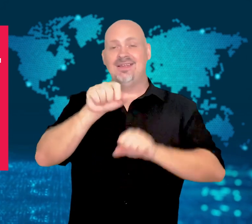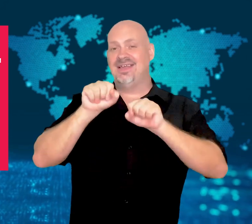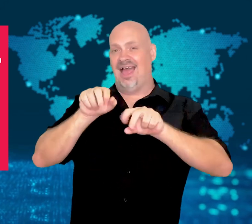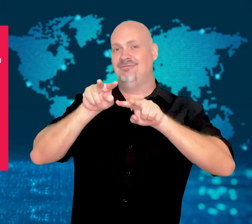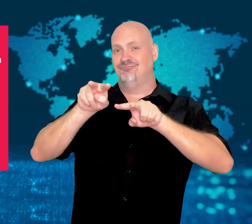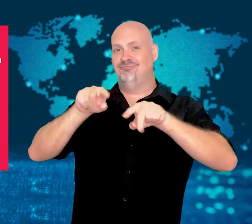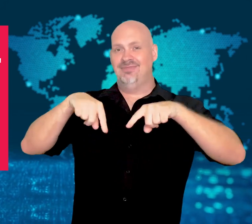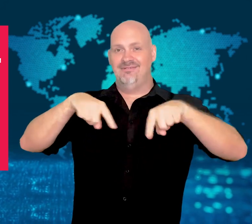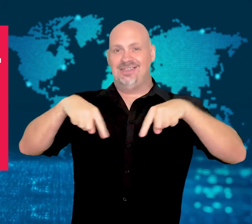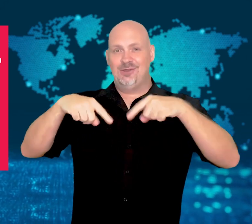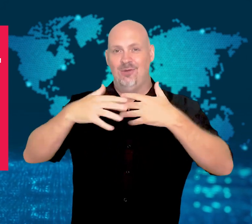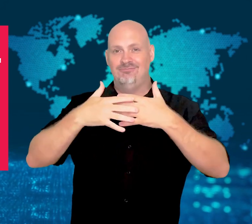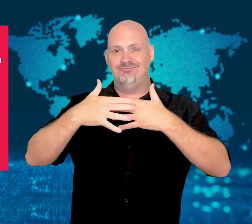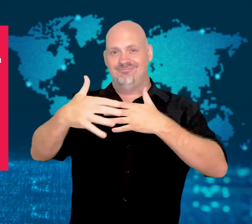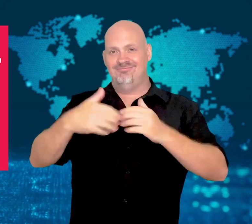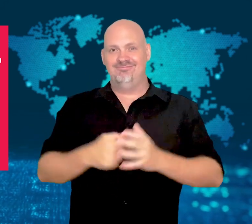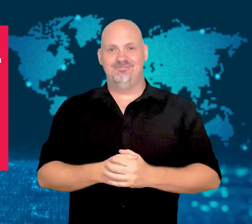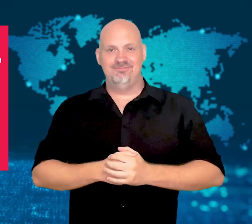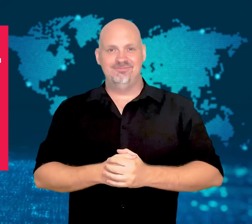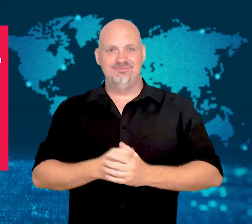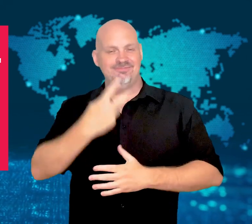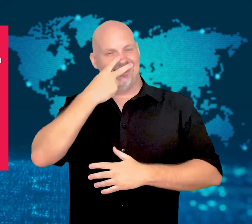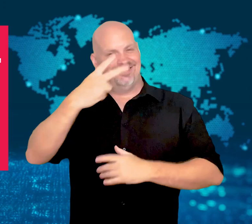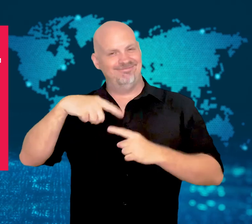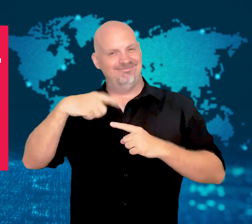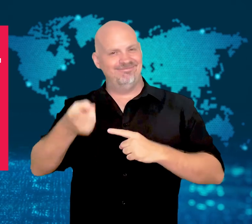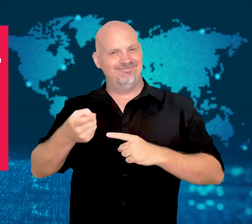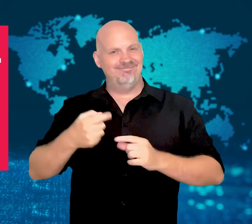to get new video updates! See you next time!